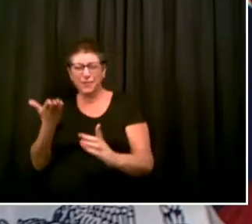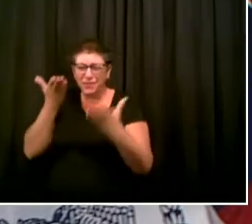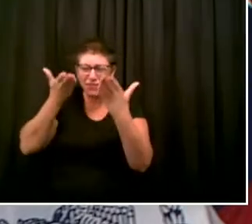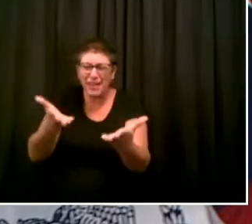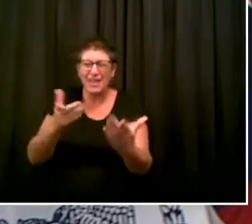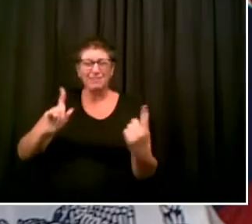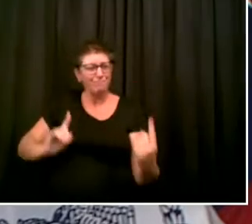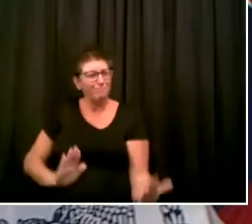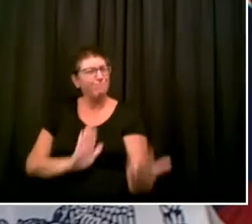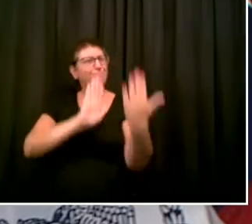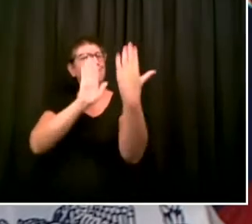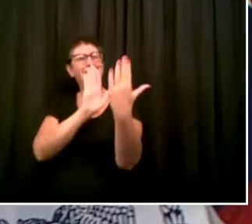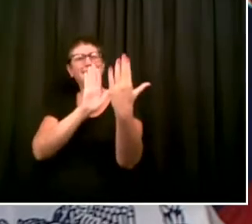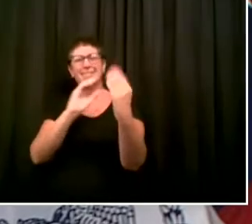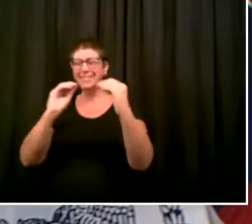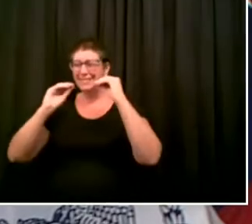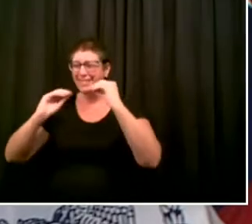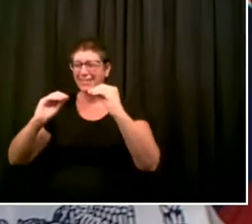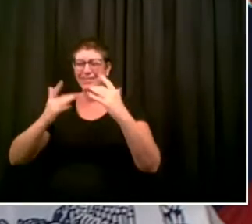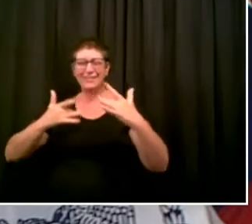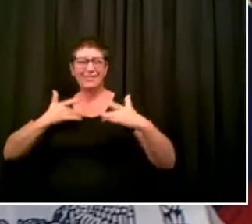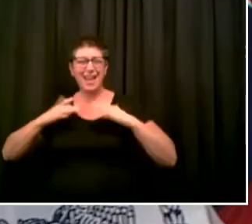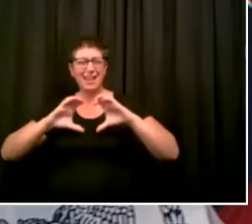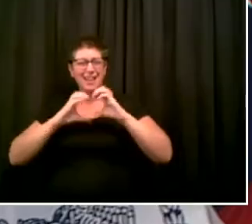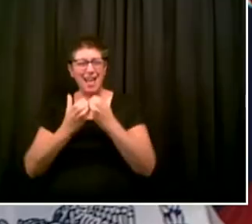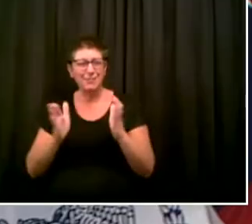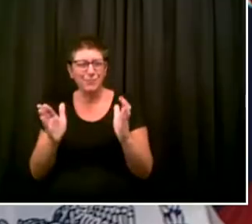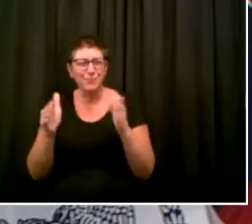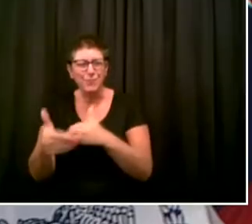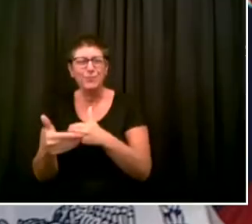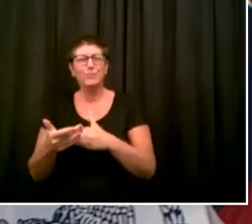NOTHING REPLACES IN PERSON EDUCATION, NOTHING REPLACES THE ABILITY OF EDUCATORS TO REACH KIDS RIGHT